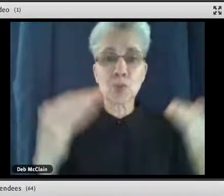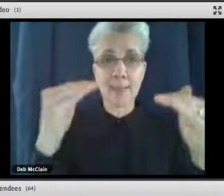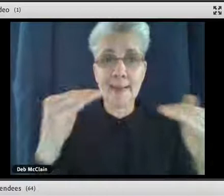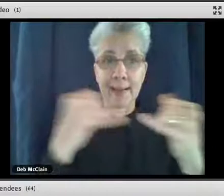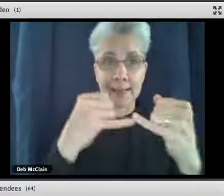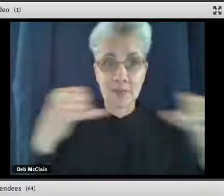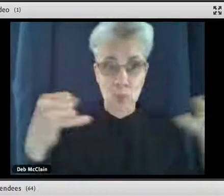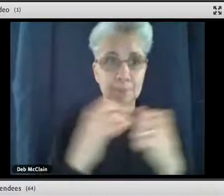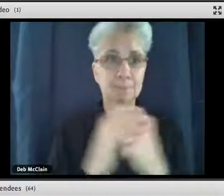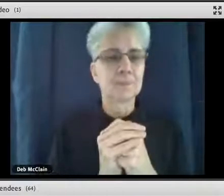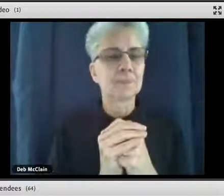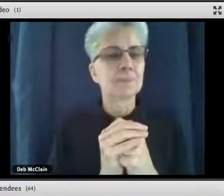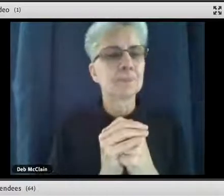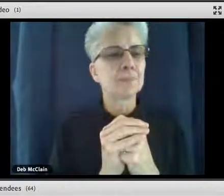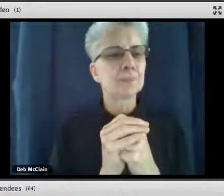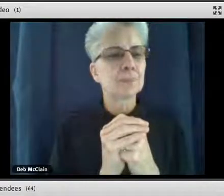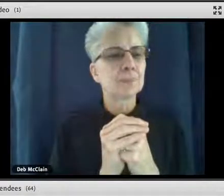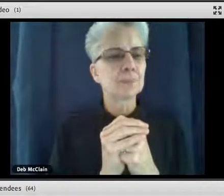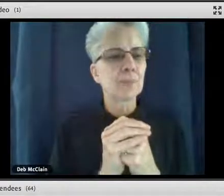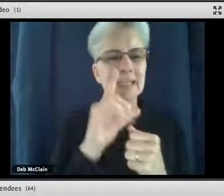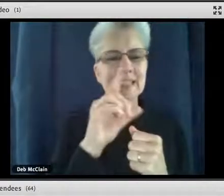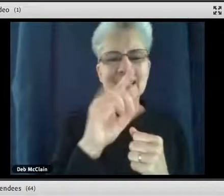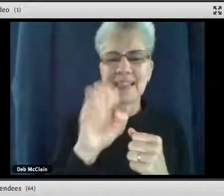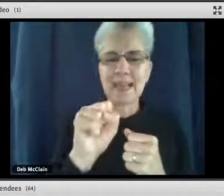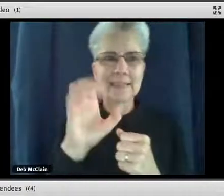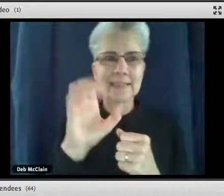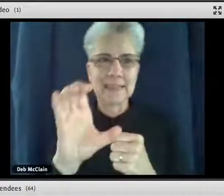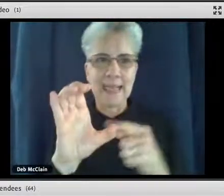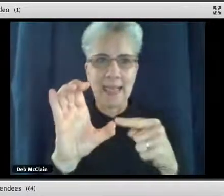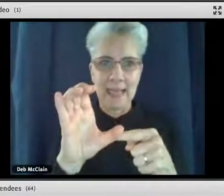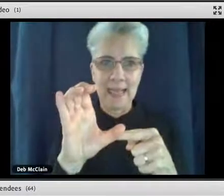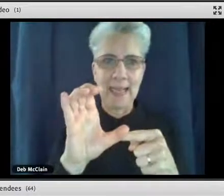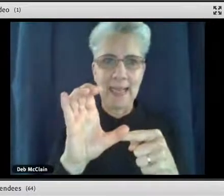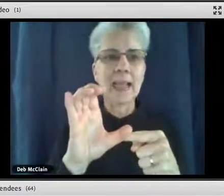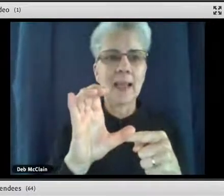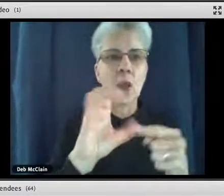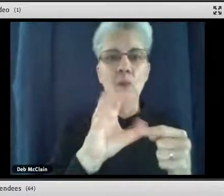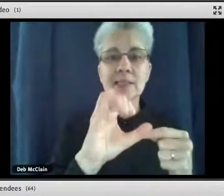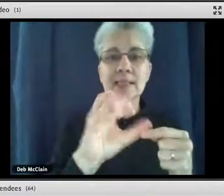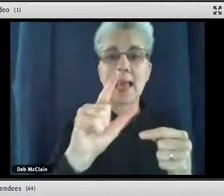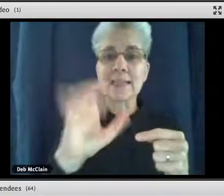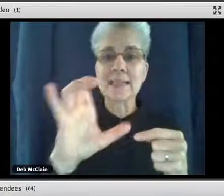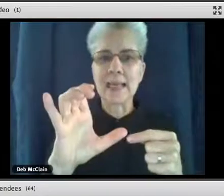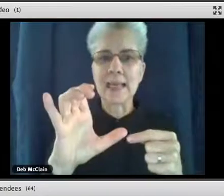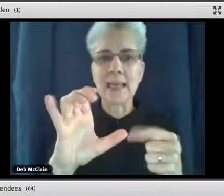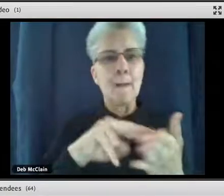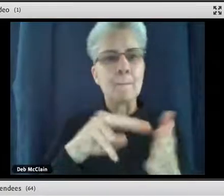Okay, let's move on to the next one, then. Desc is the OCLC mnemonic,